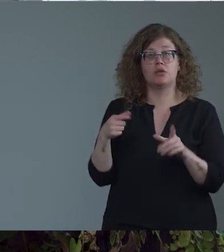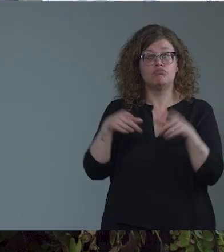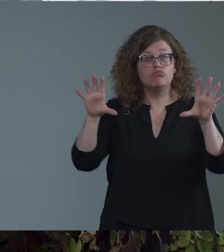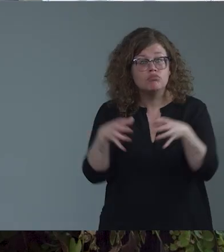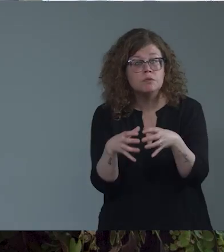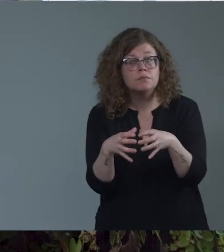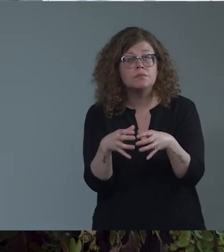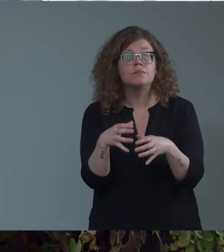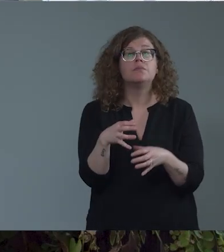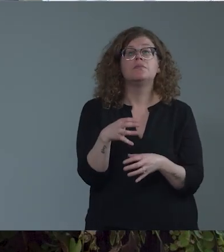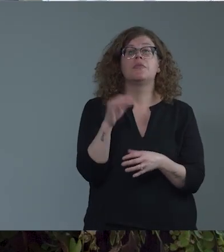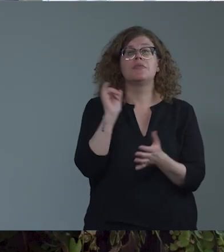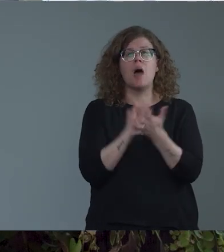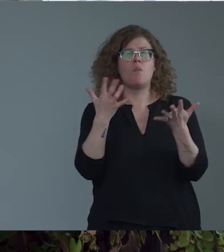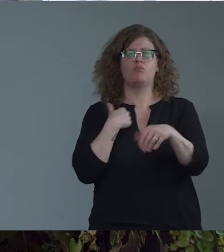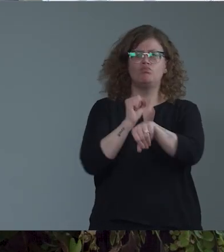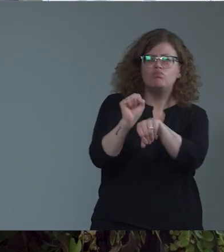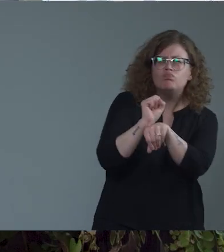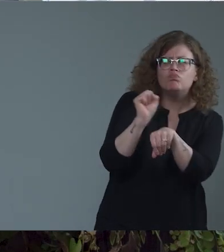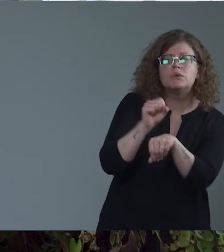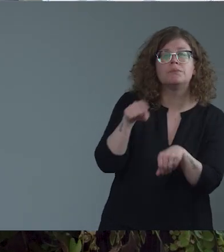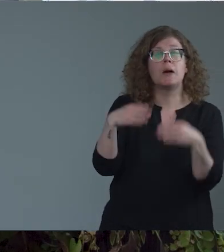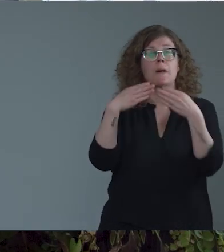And so one of the first things that we looked at and embedded into that